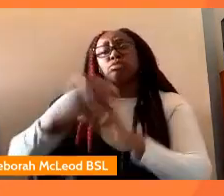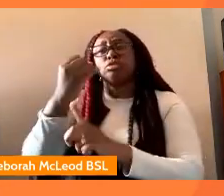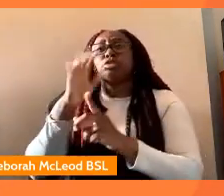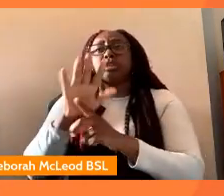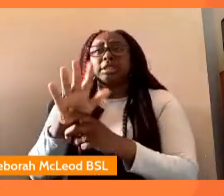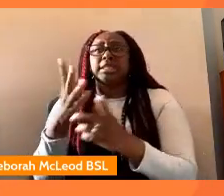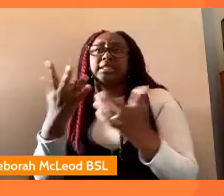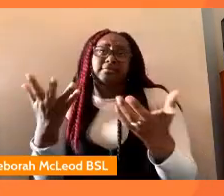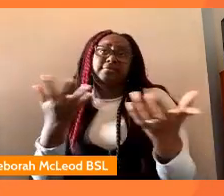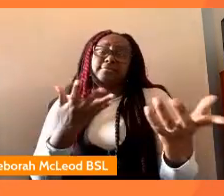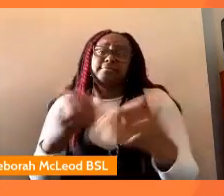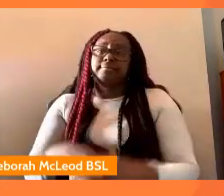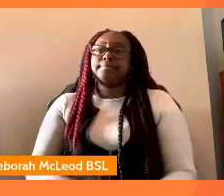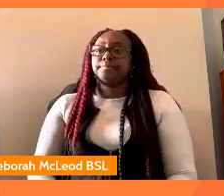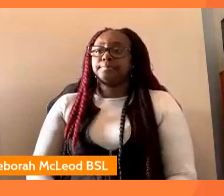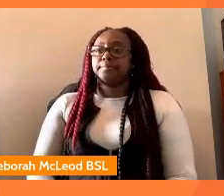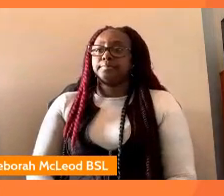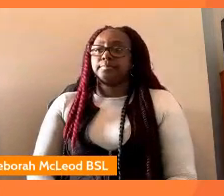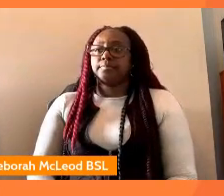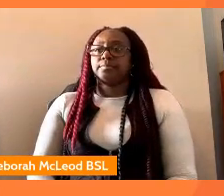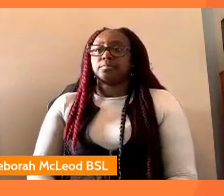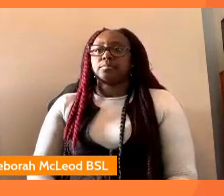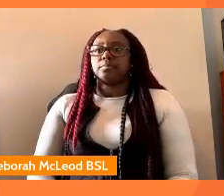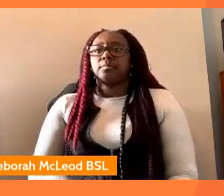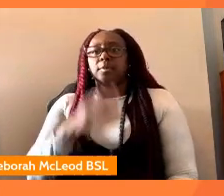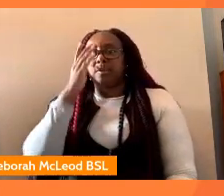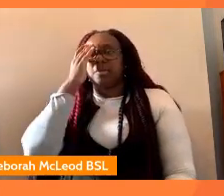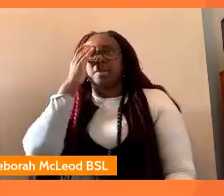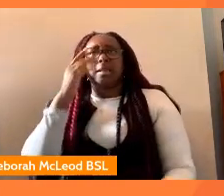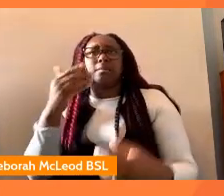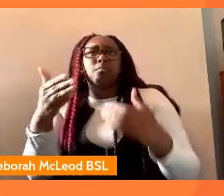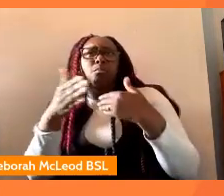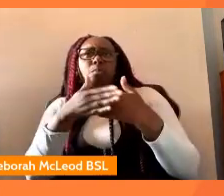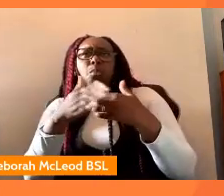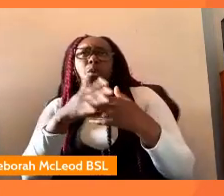We are also seeing more unreliability and turbulence in digital